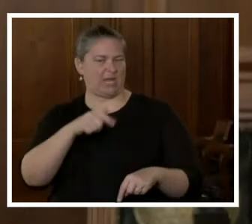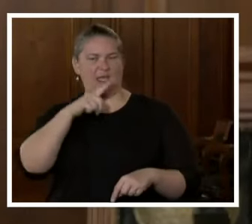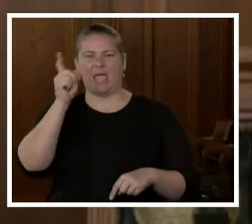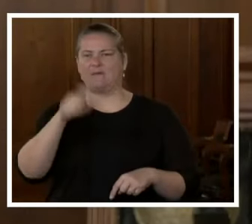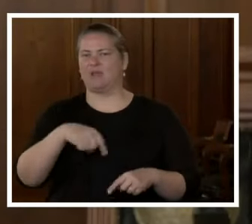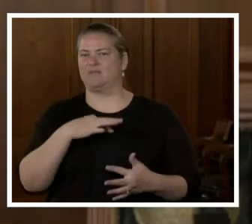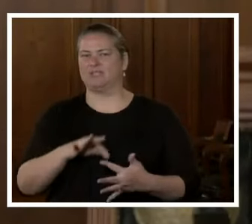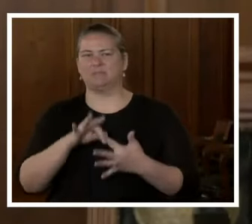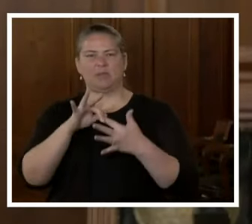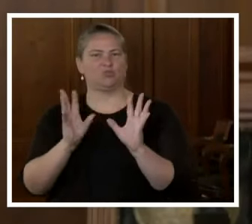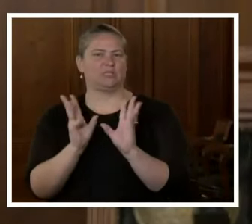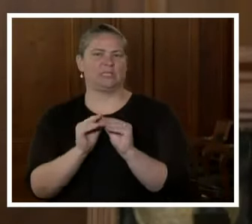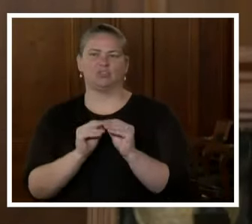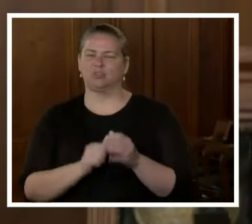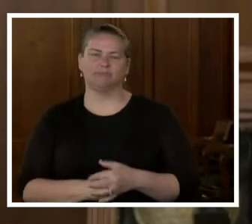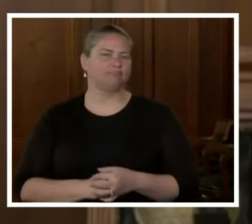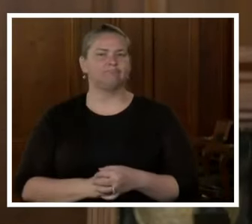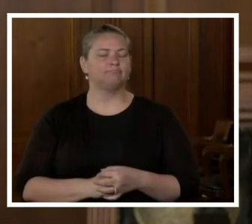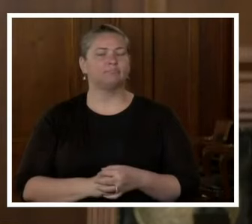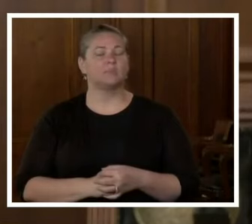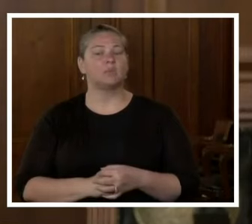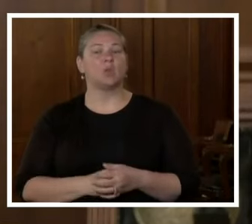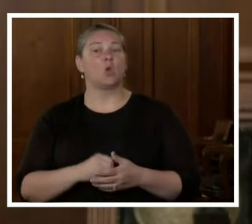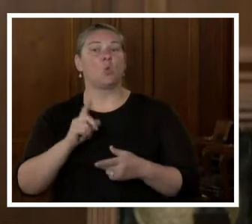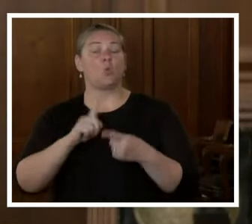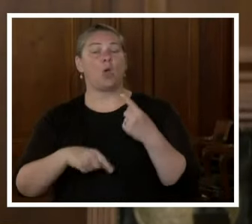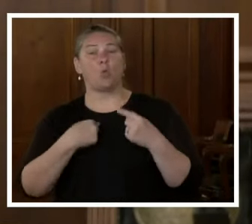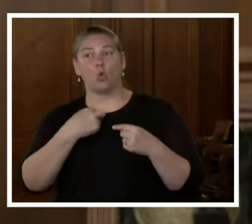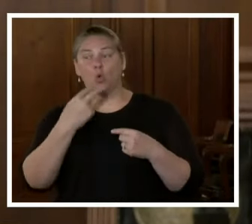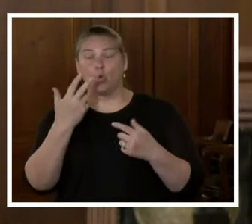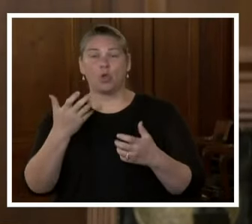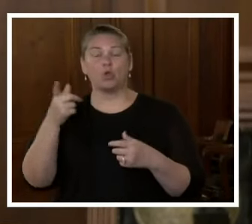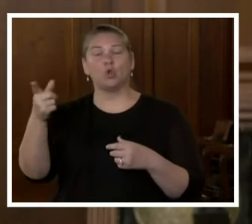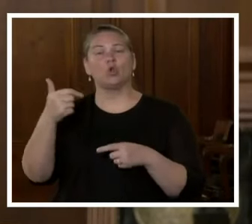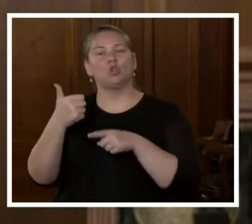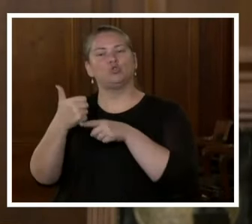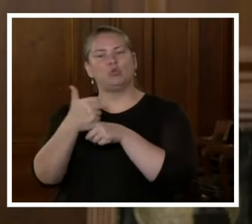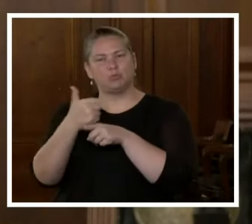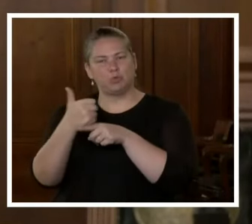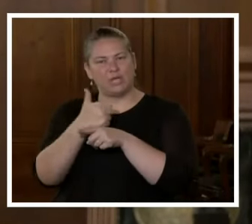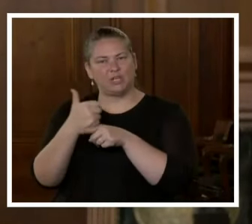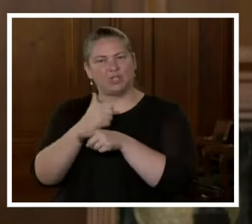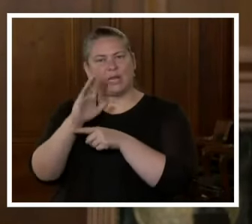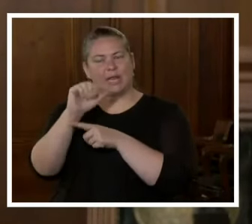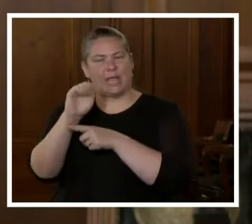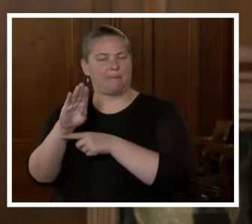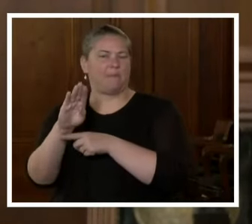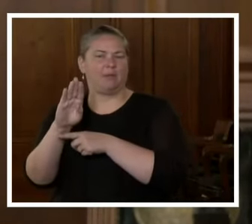VOICE TO INEQUITY AND INEQUALITY ARE DOING SO DURING A TIME OF COVID-19.